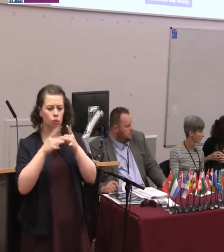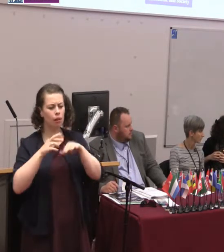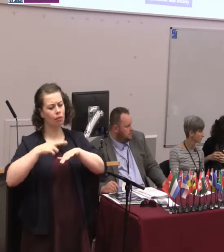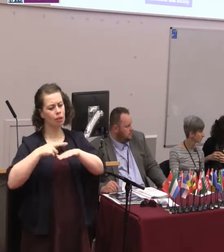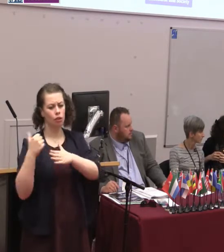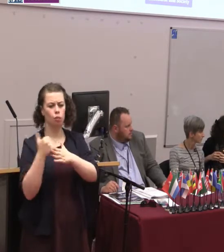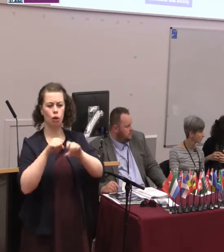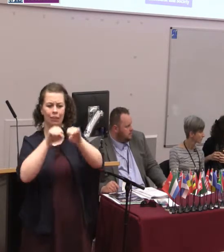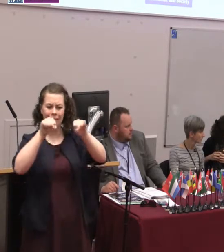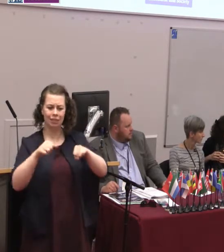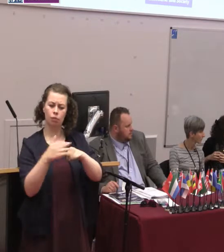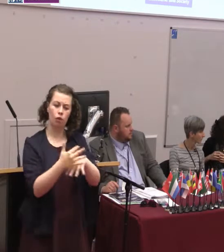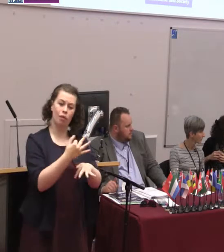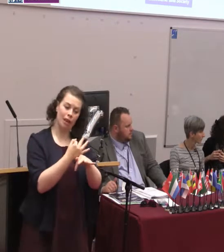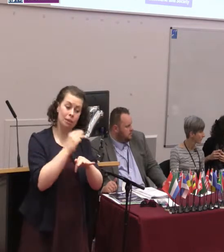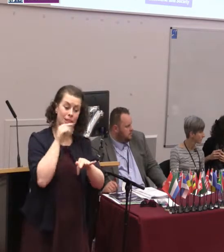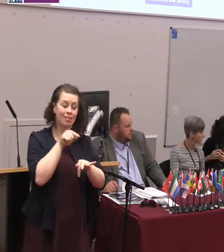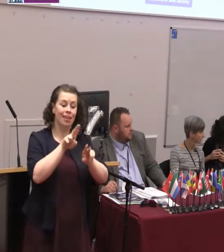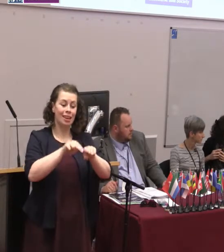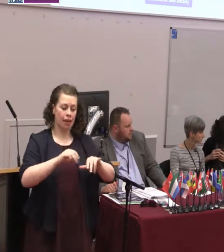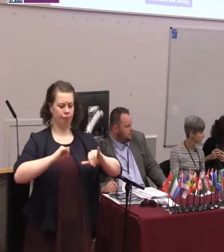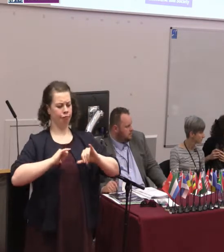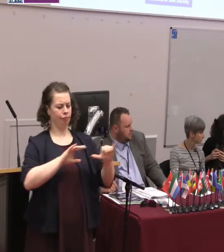for family so children can stay with families.